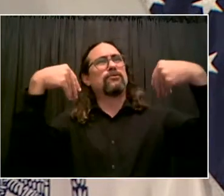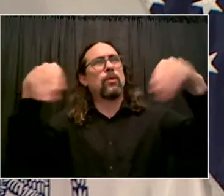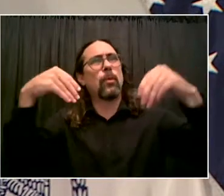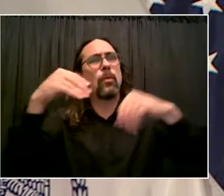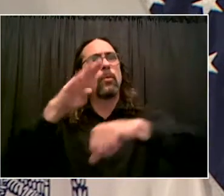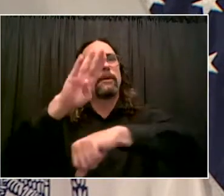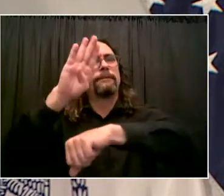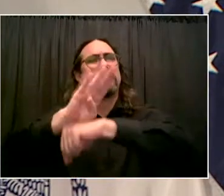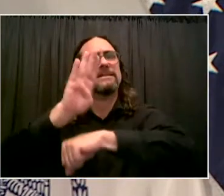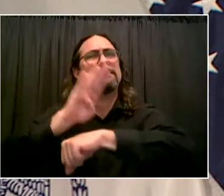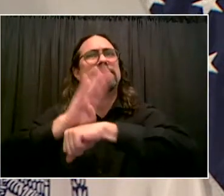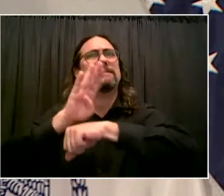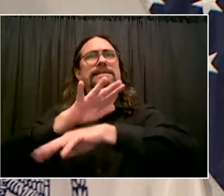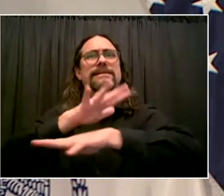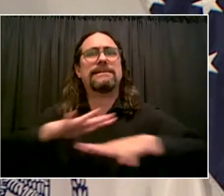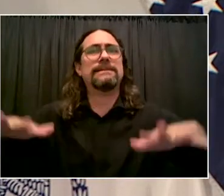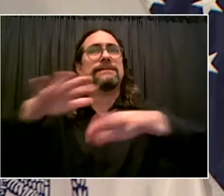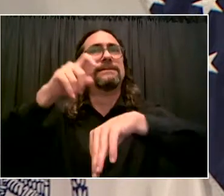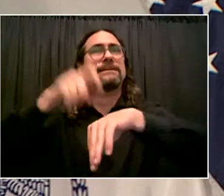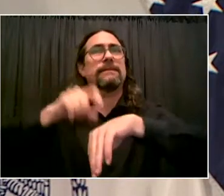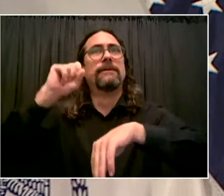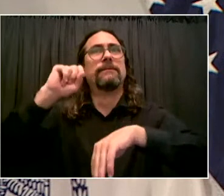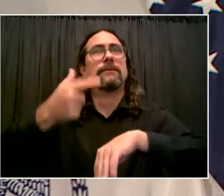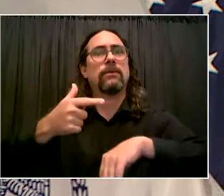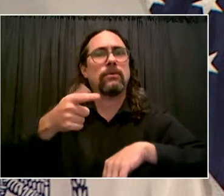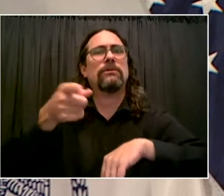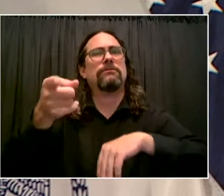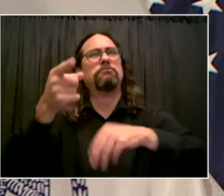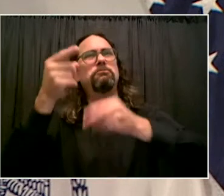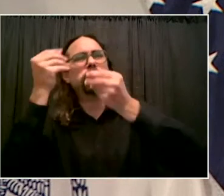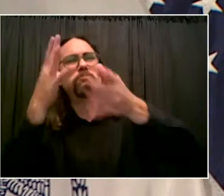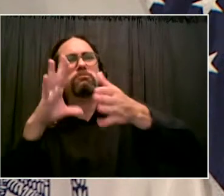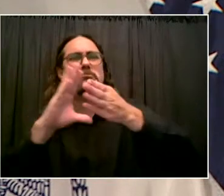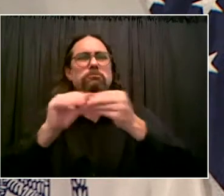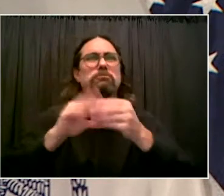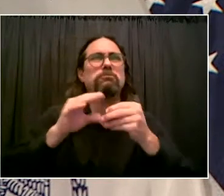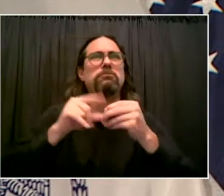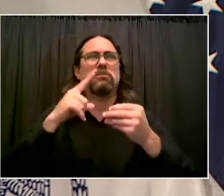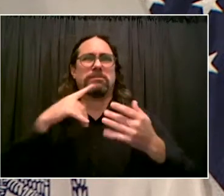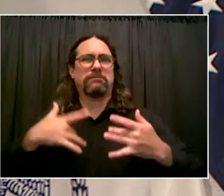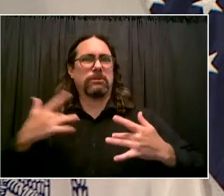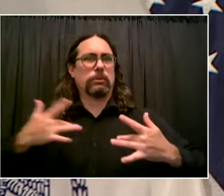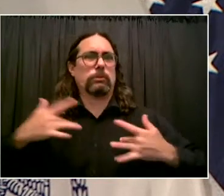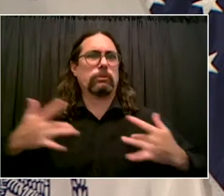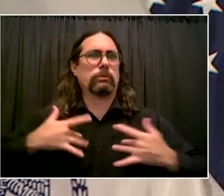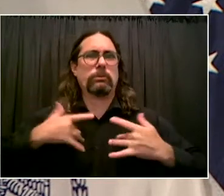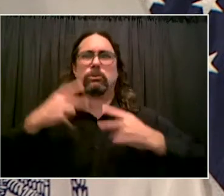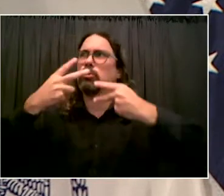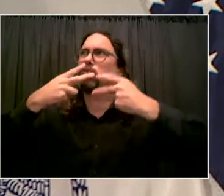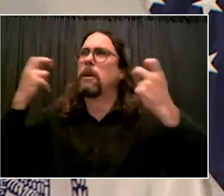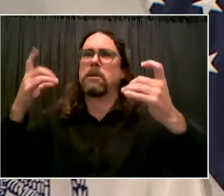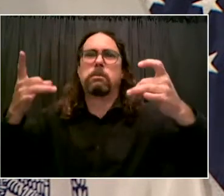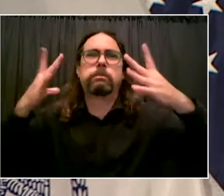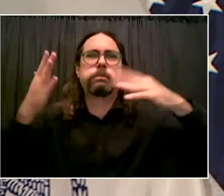CONCERN THE VIOLENCE WILL COMING BACK, YOU SEEM TO HA VE